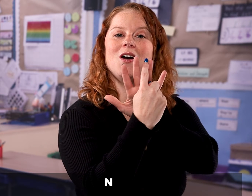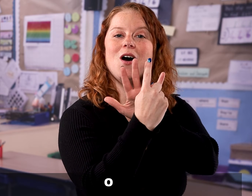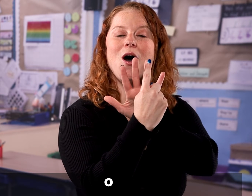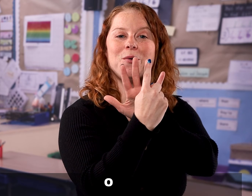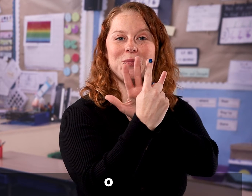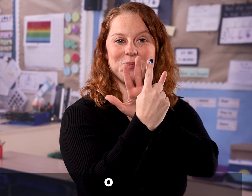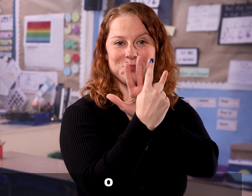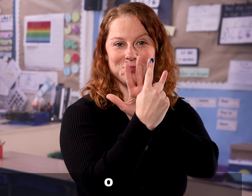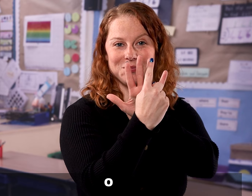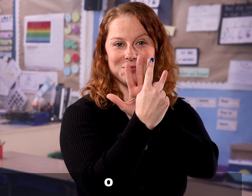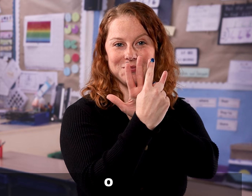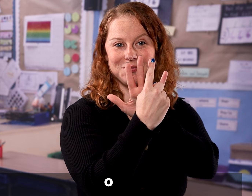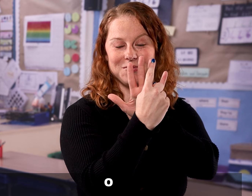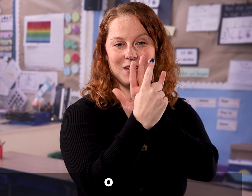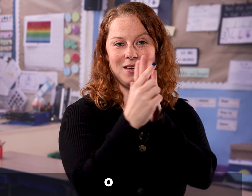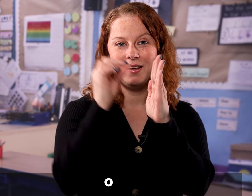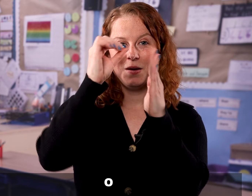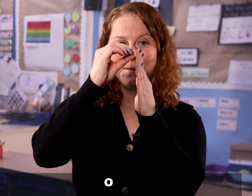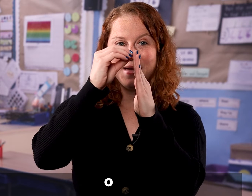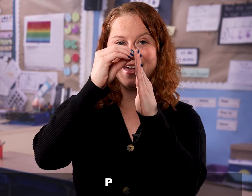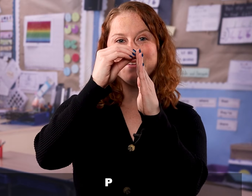O P